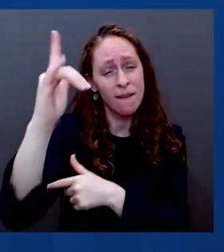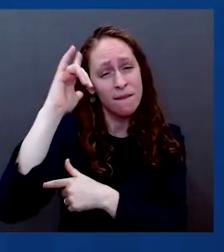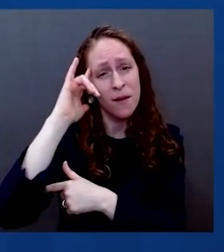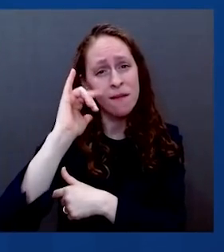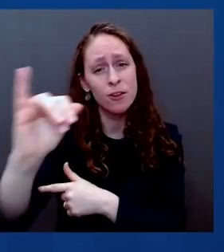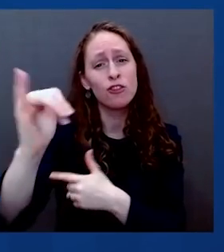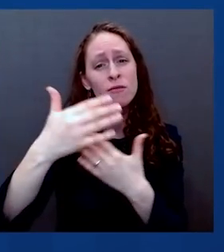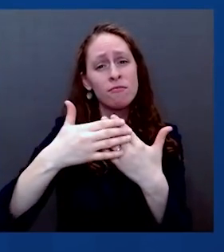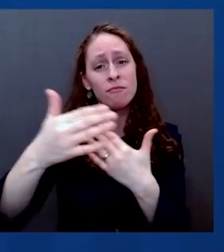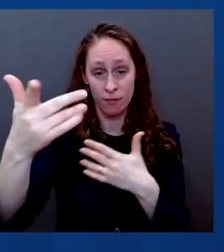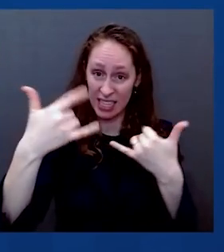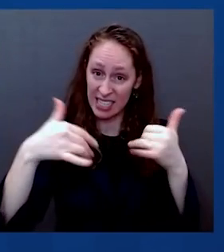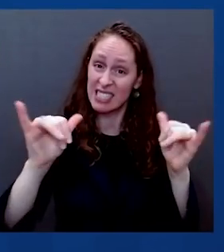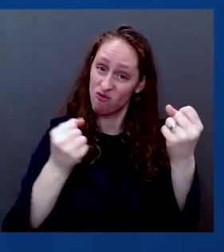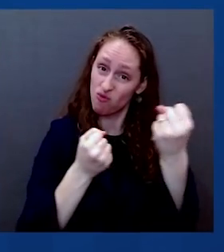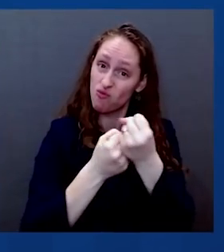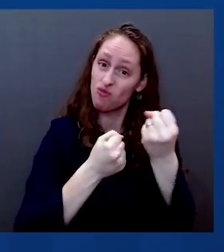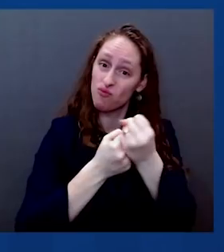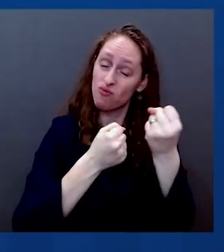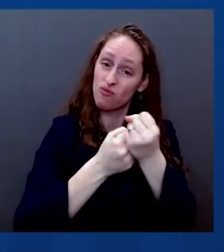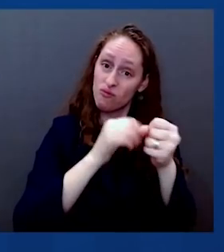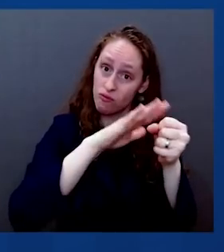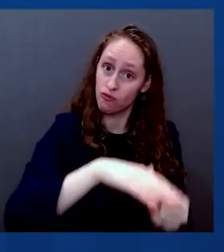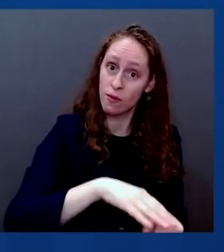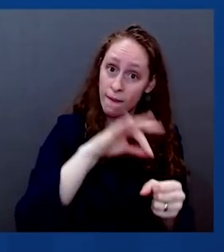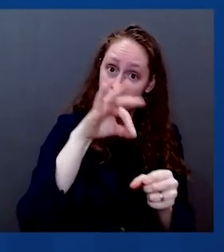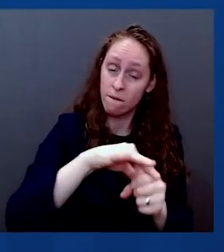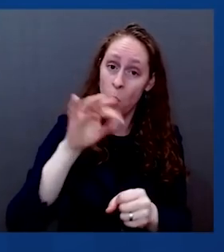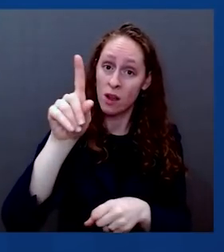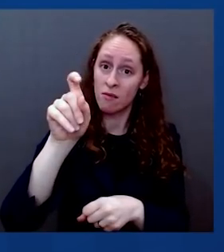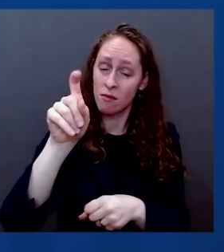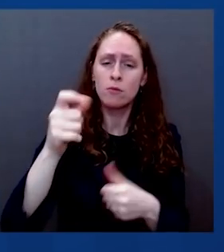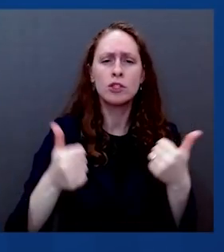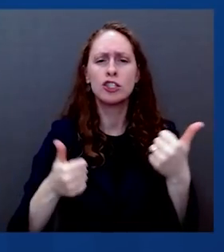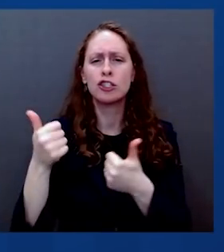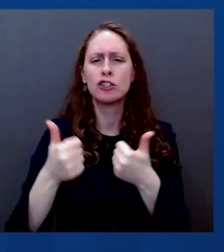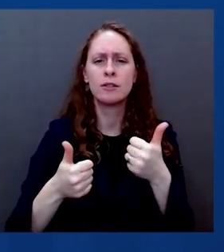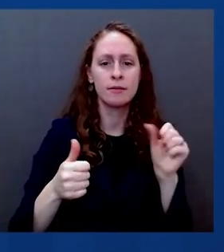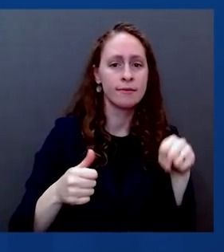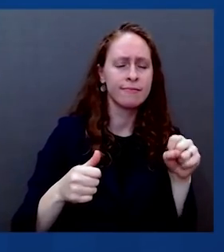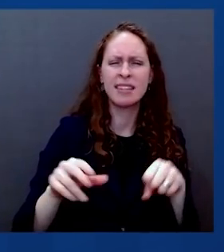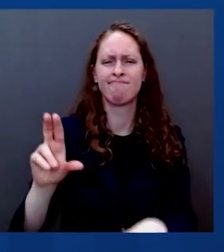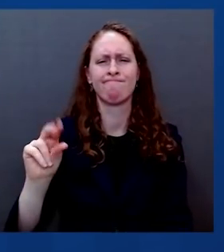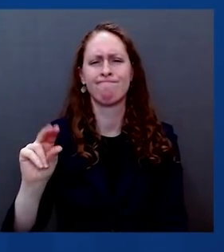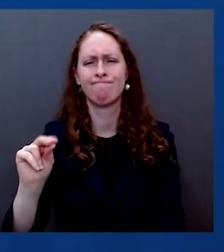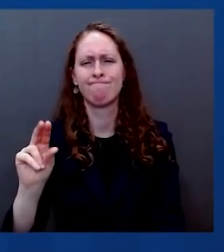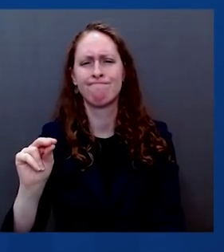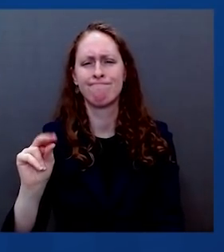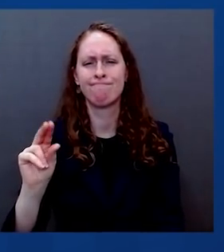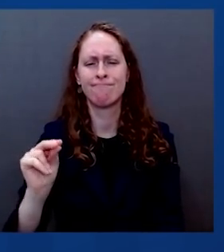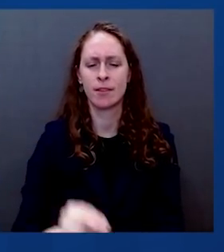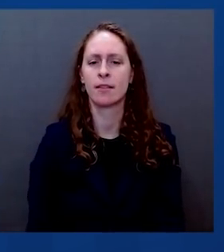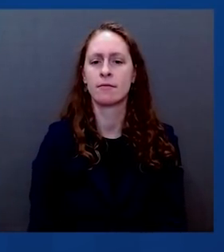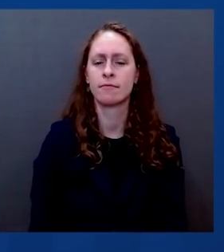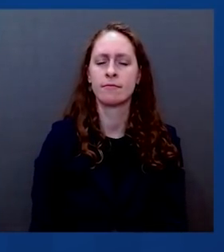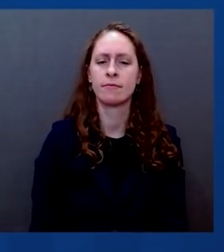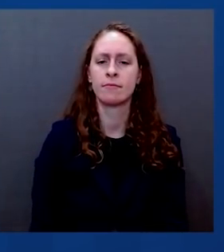Will you stand against election subversion? Yes or no? Will you stand for democracy?